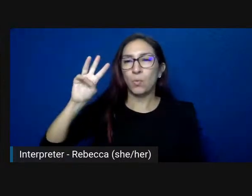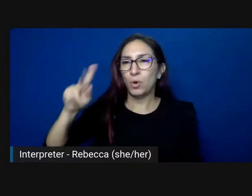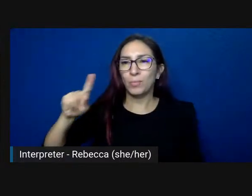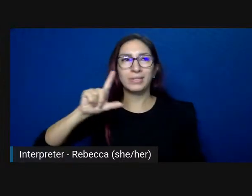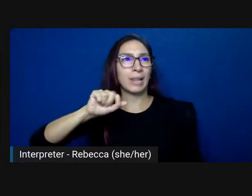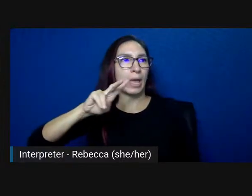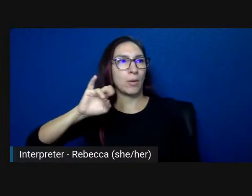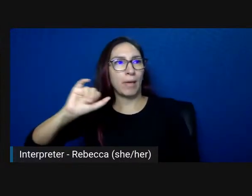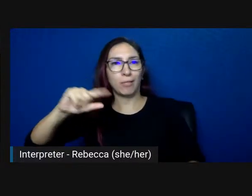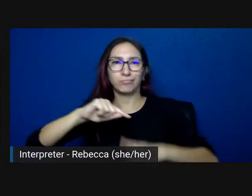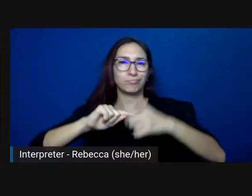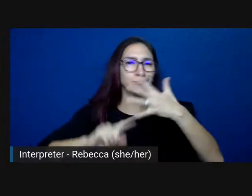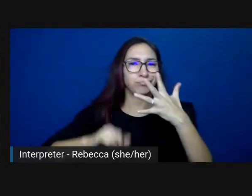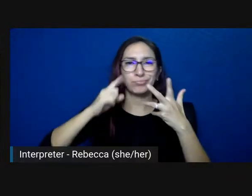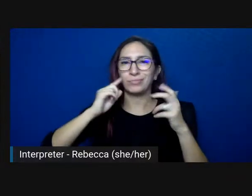accessible by Carlos Camara, a web developer specializing in